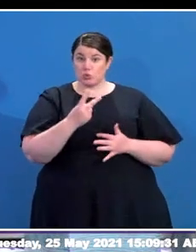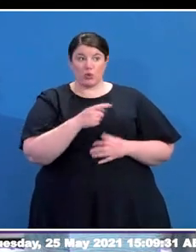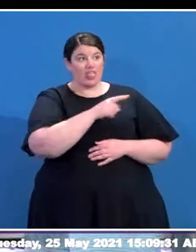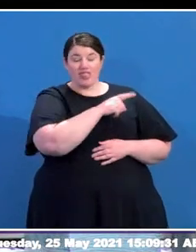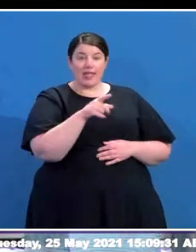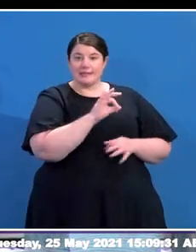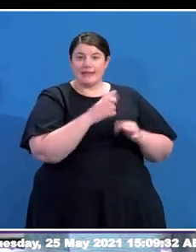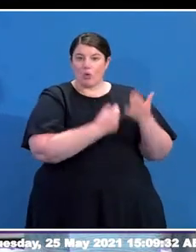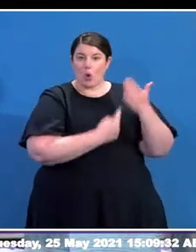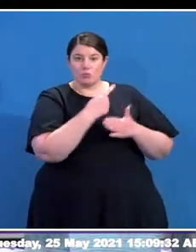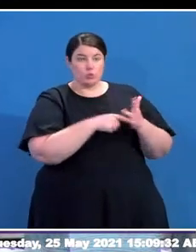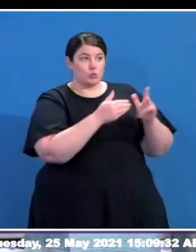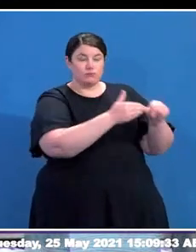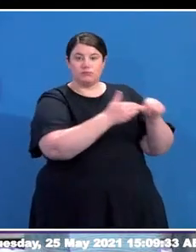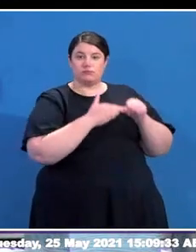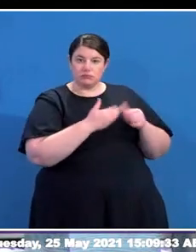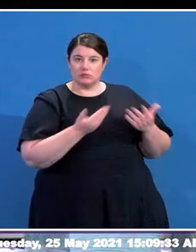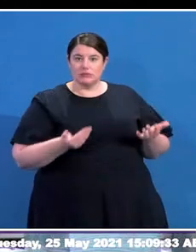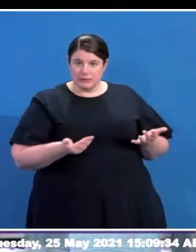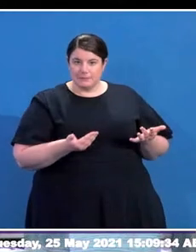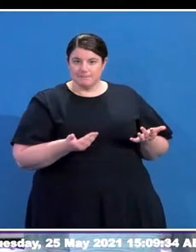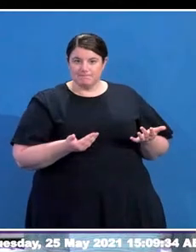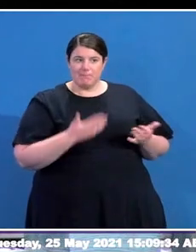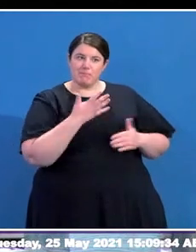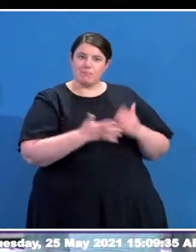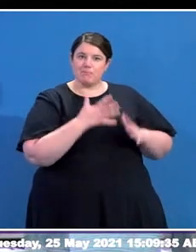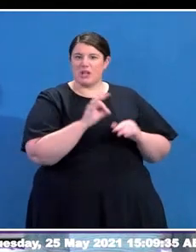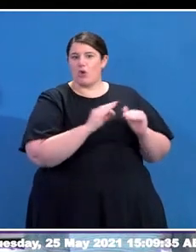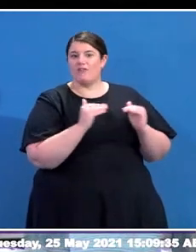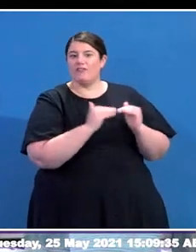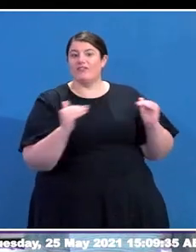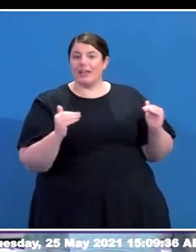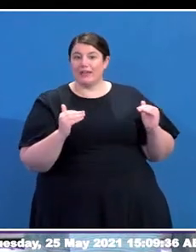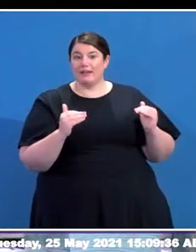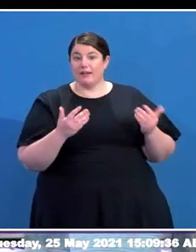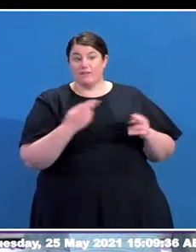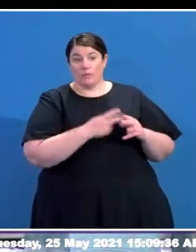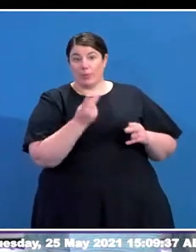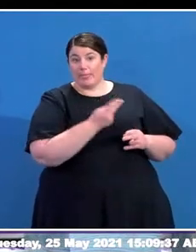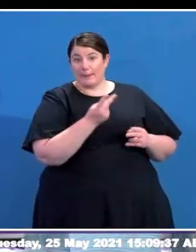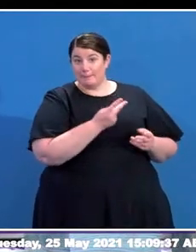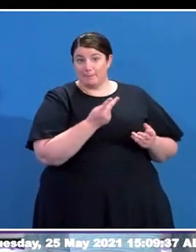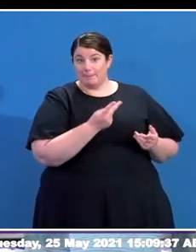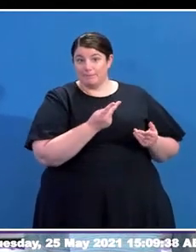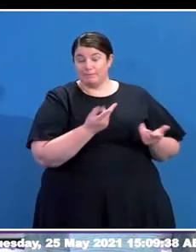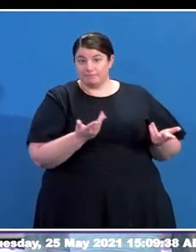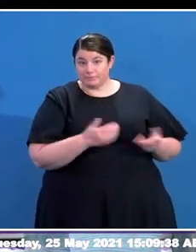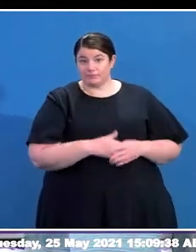not, there wasn't in fact procedural fairness given to them or couldn't be given to them in those circumstances? Is that a fair assessment?